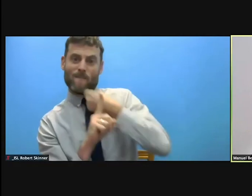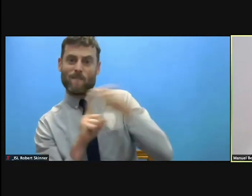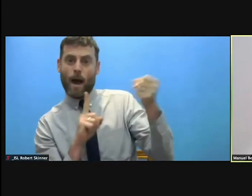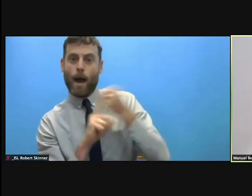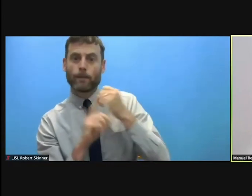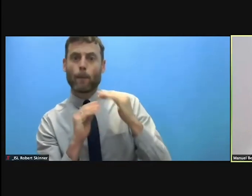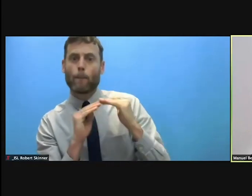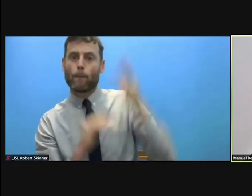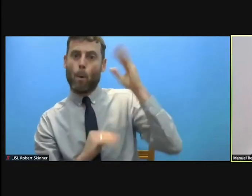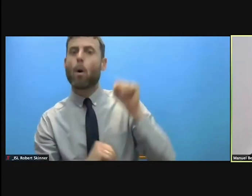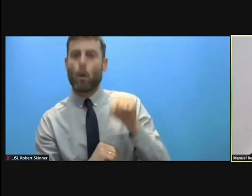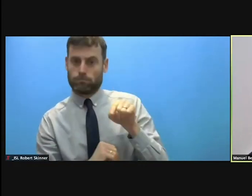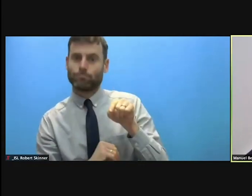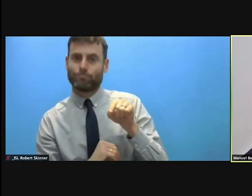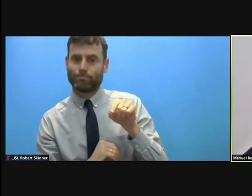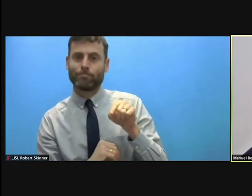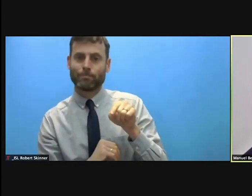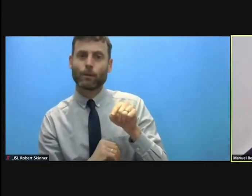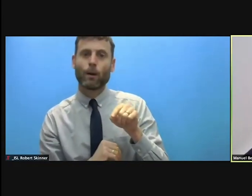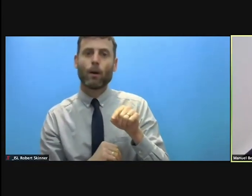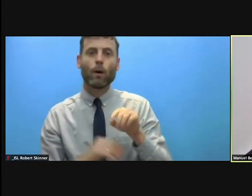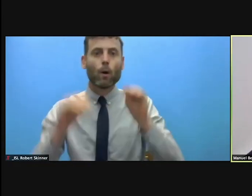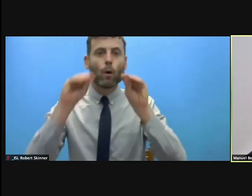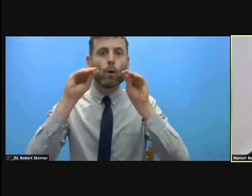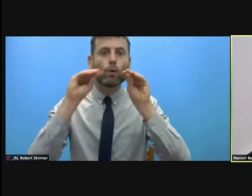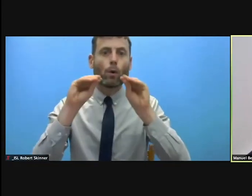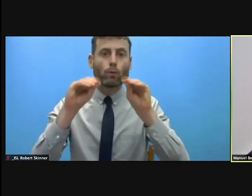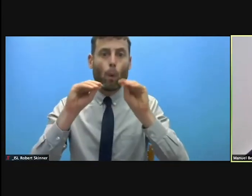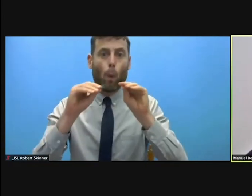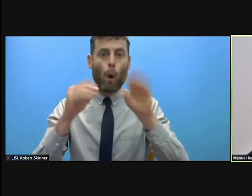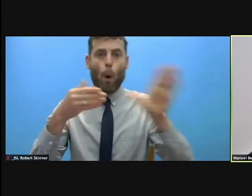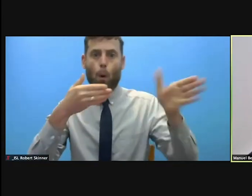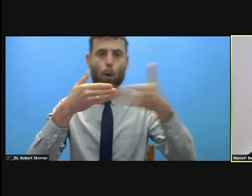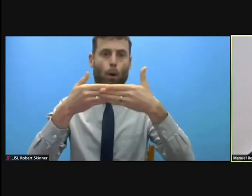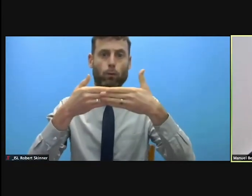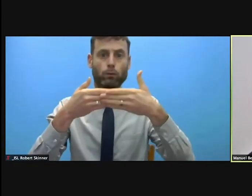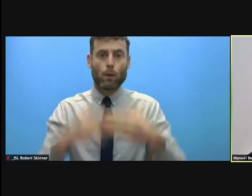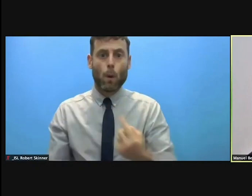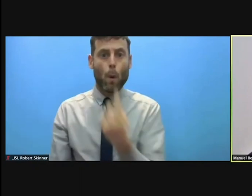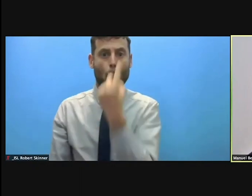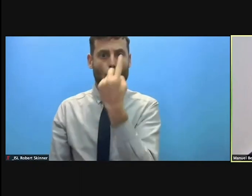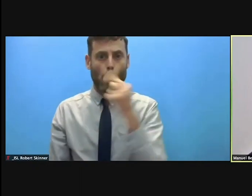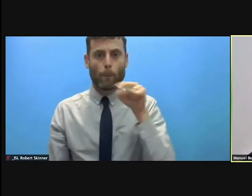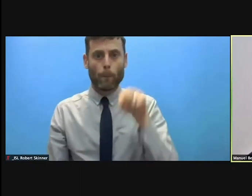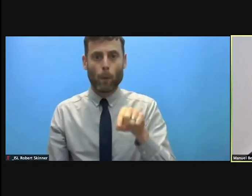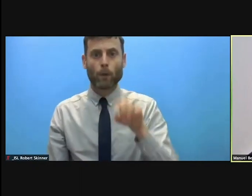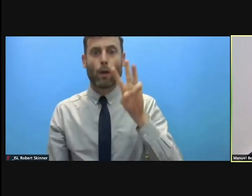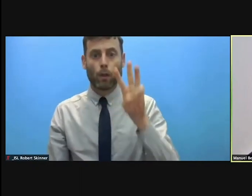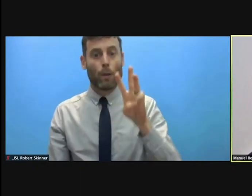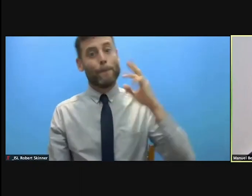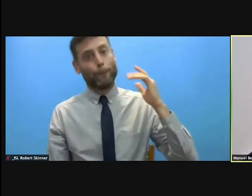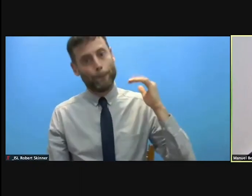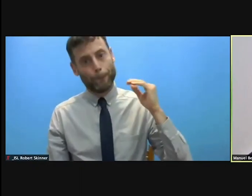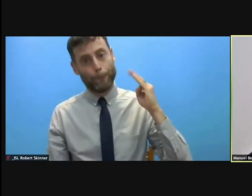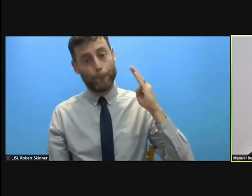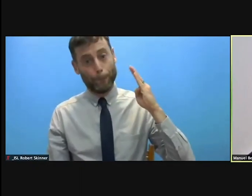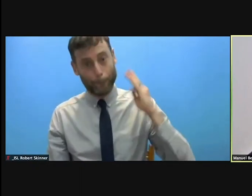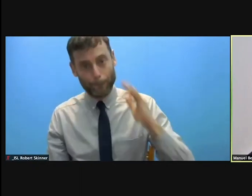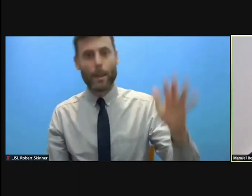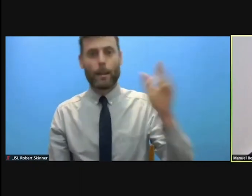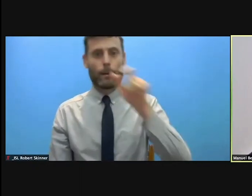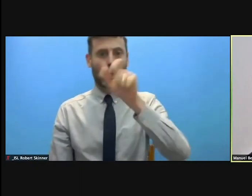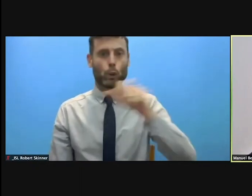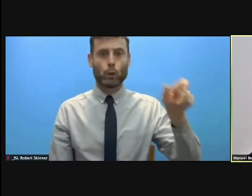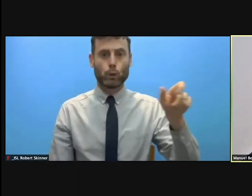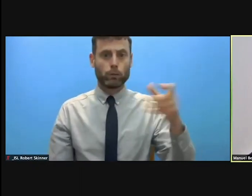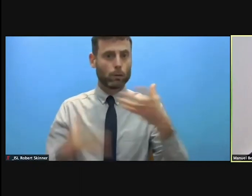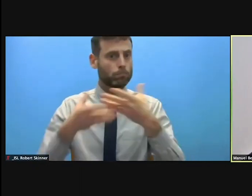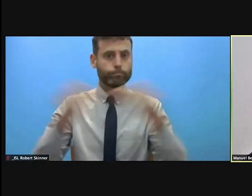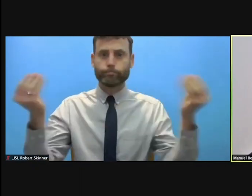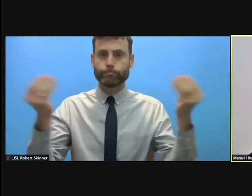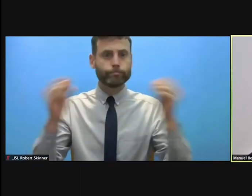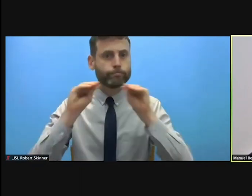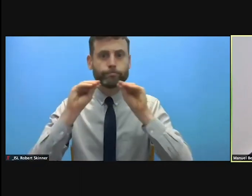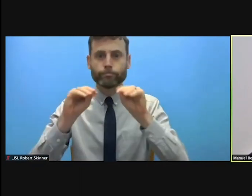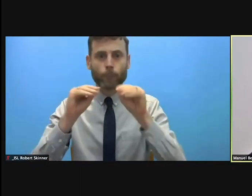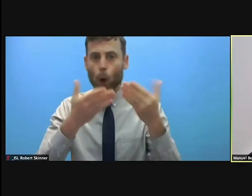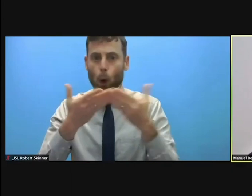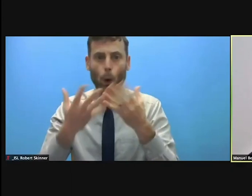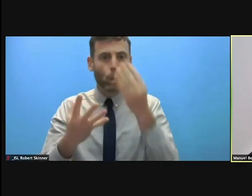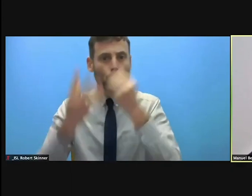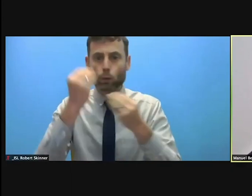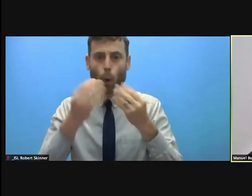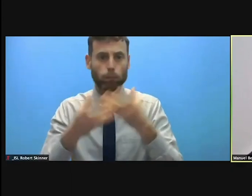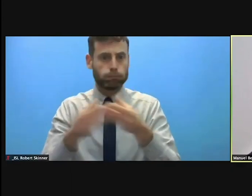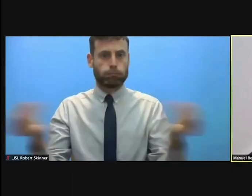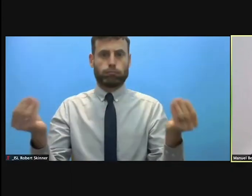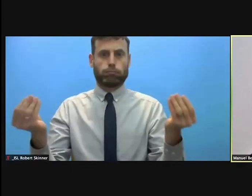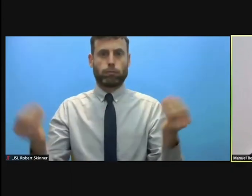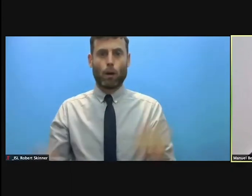affected more than 1.3 billion students. In more than 130 countries. 1.3 billion kids. That's the